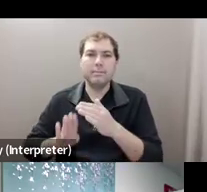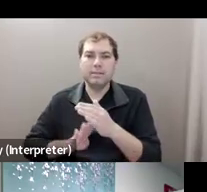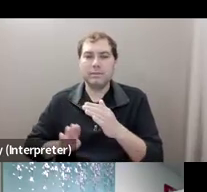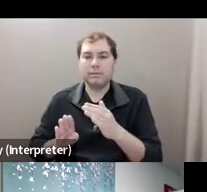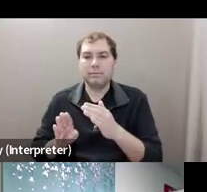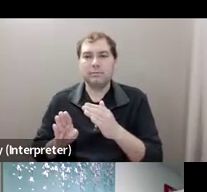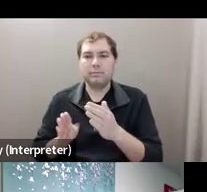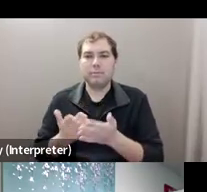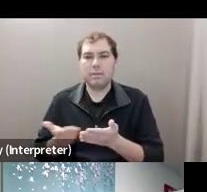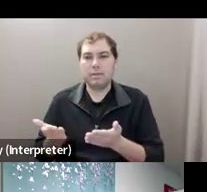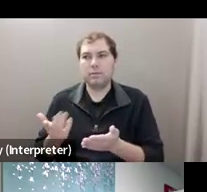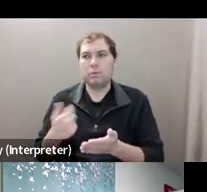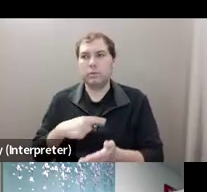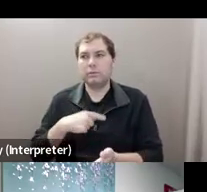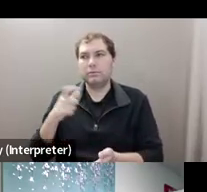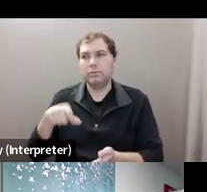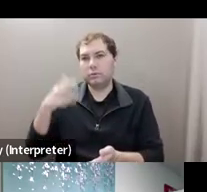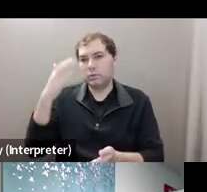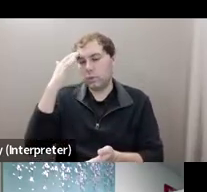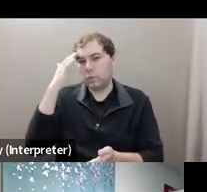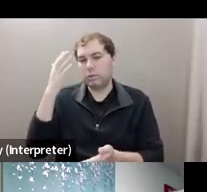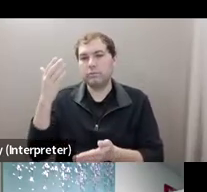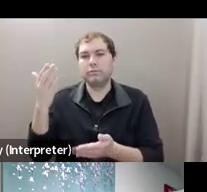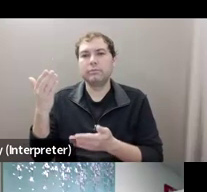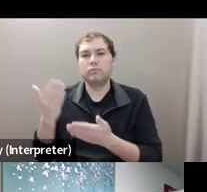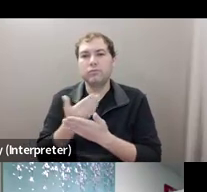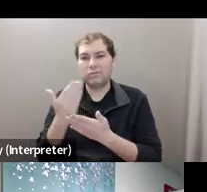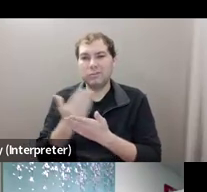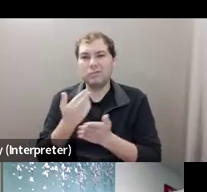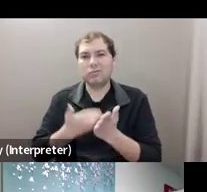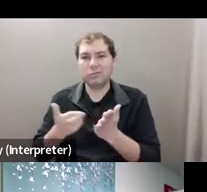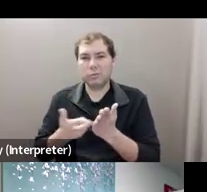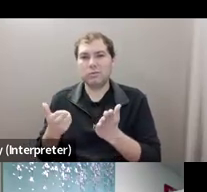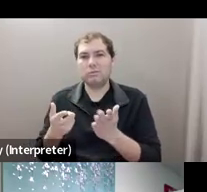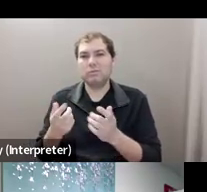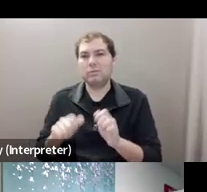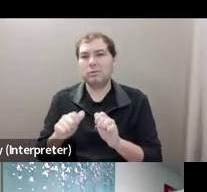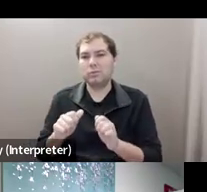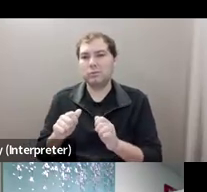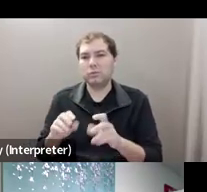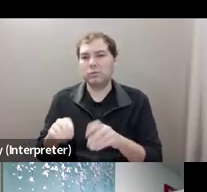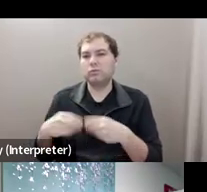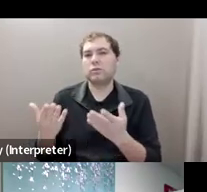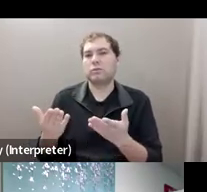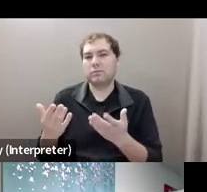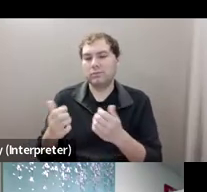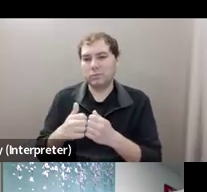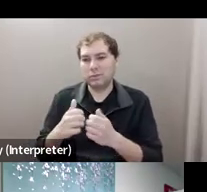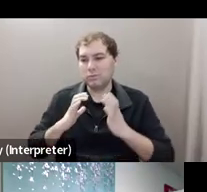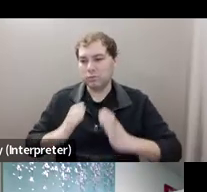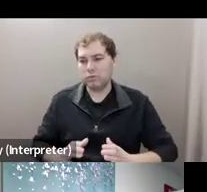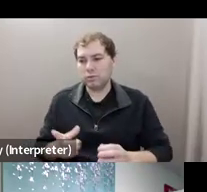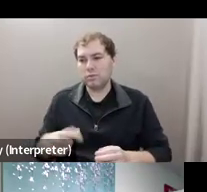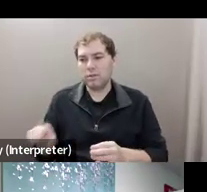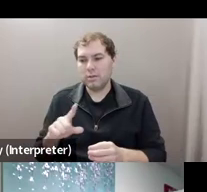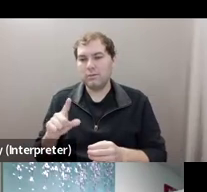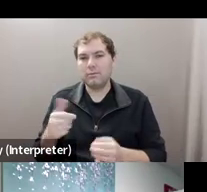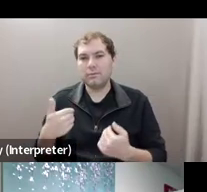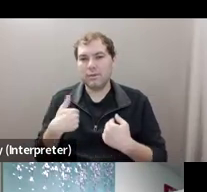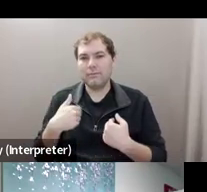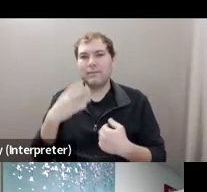17036717673: that we should know and and refresh those resources, to be able to share with consumers and have them have the experience of actually